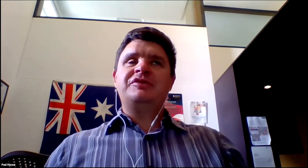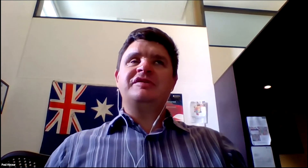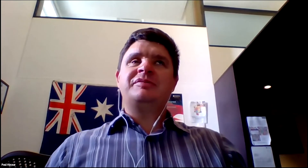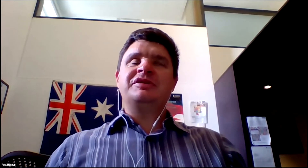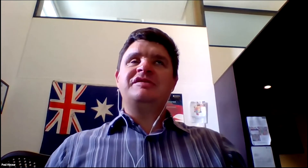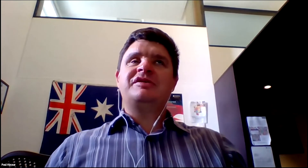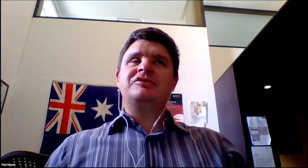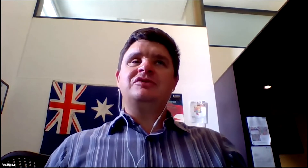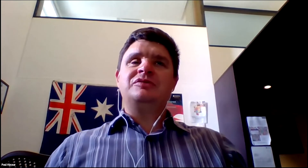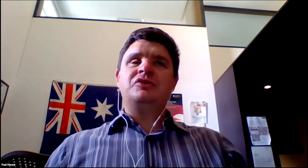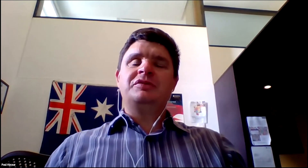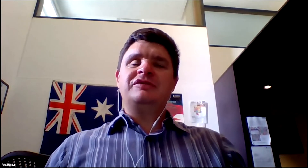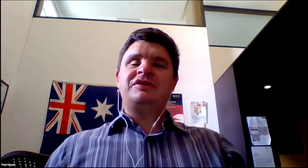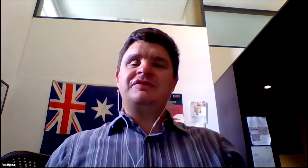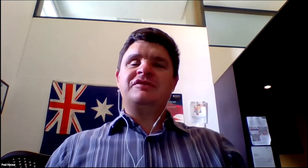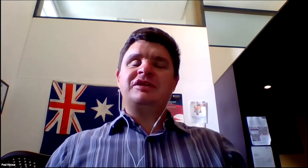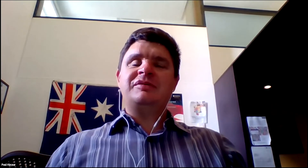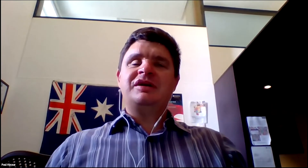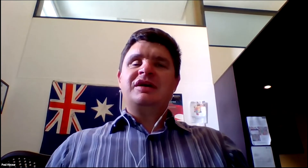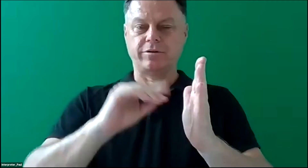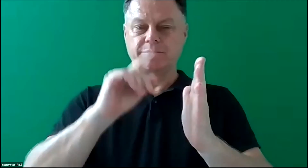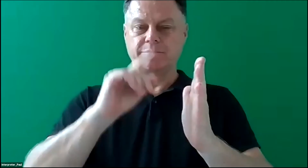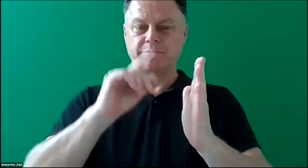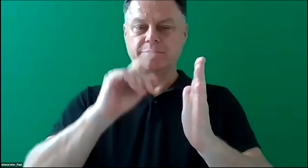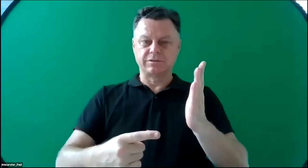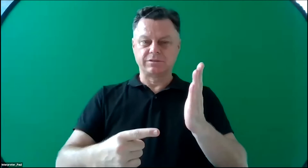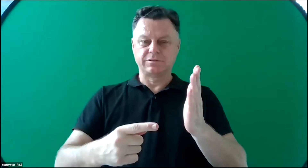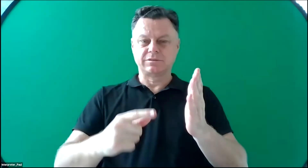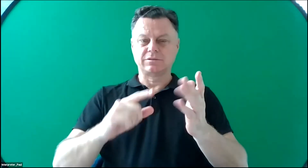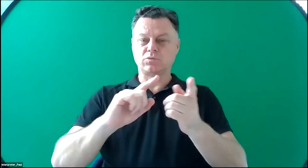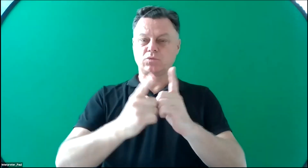with disabilities, this whole new normative shift,that was built on nothing about us